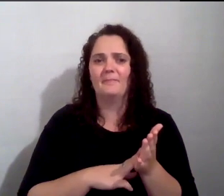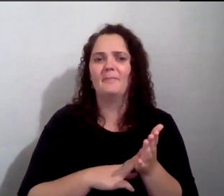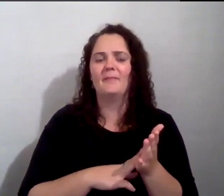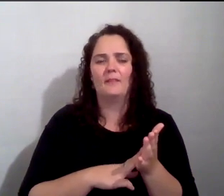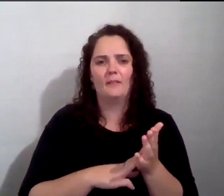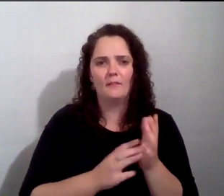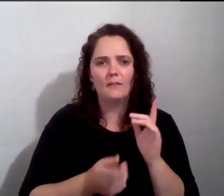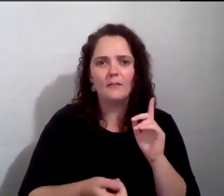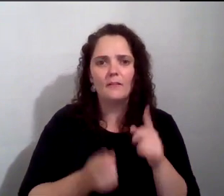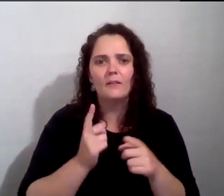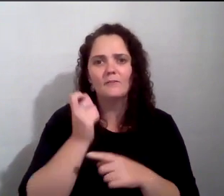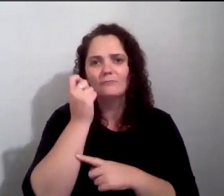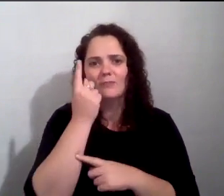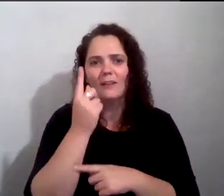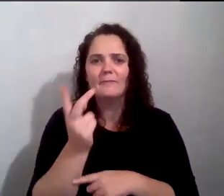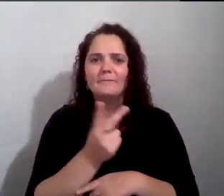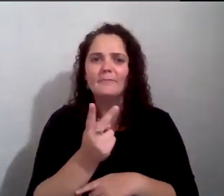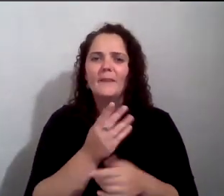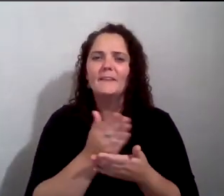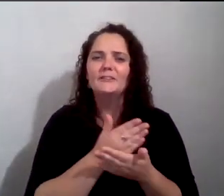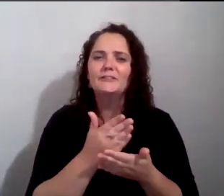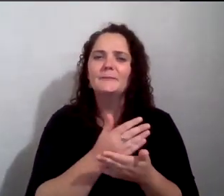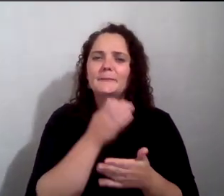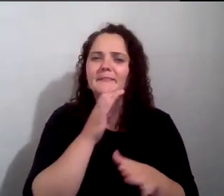they'd had a shared history of life on the land and appreciation of the